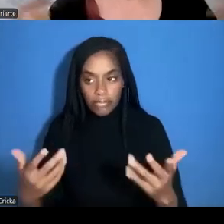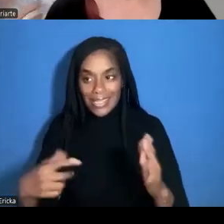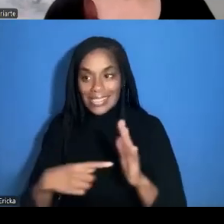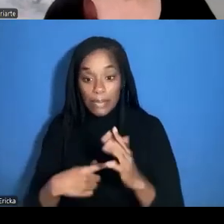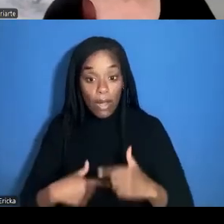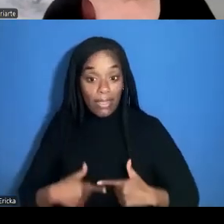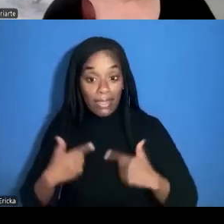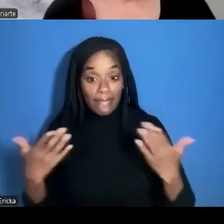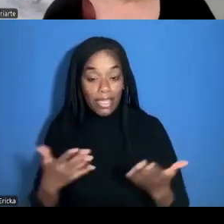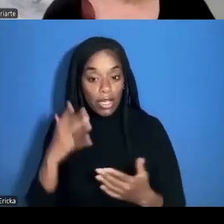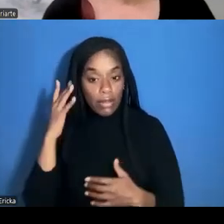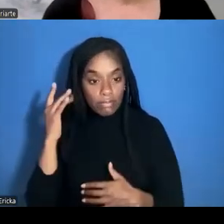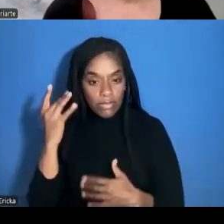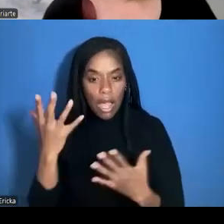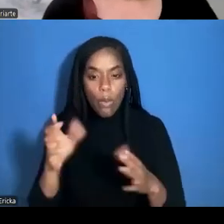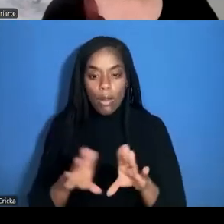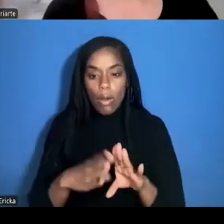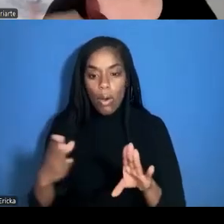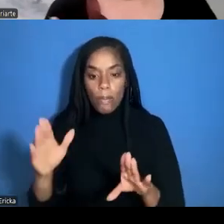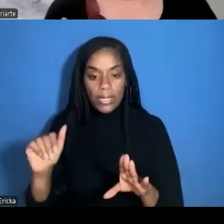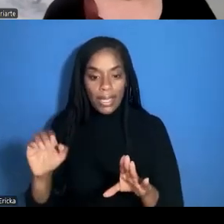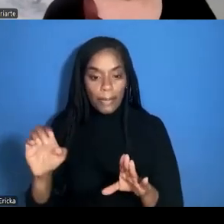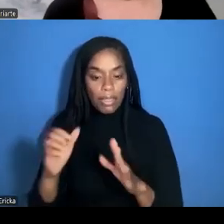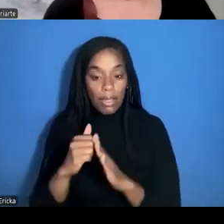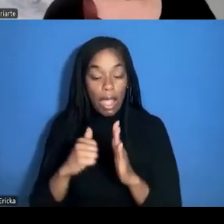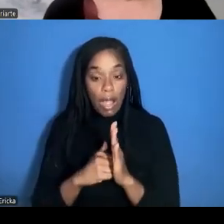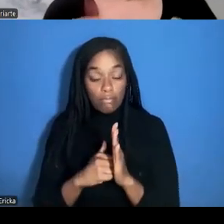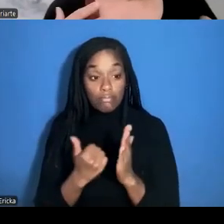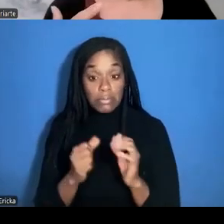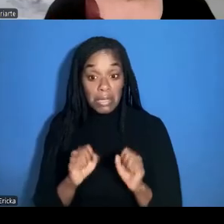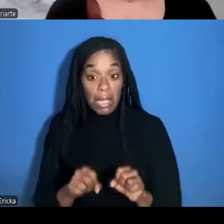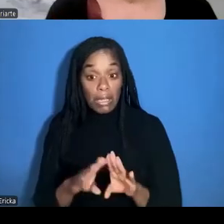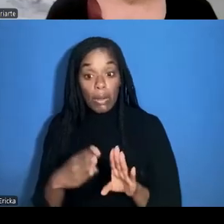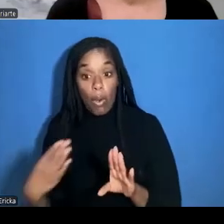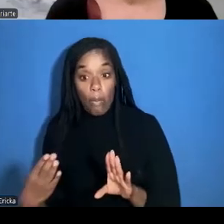and I want to open up in Able account. I can open up an Able account in California,